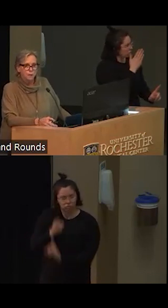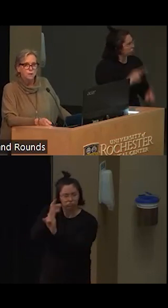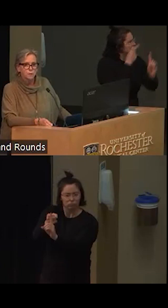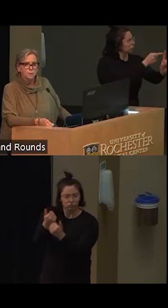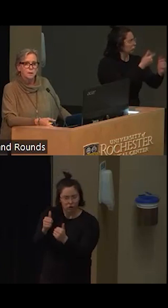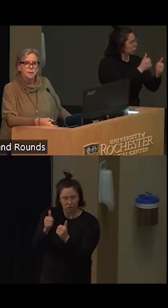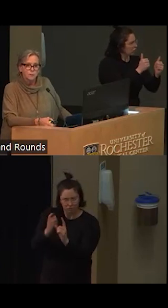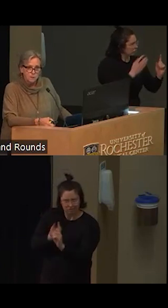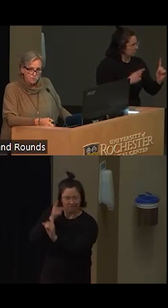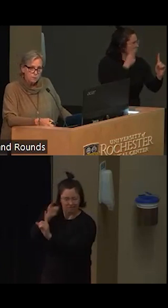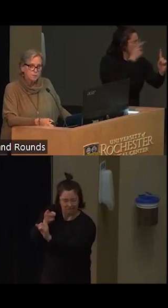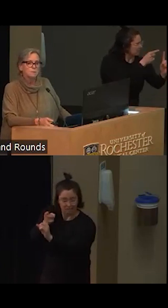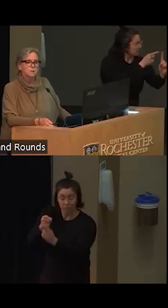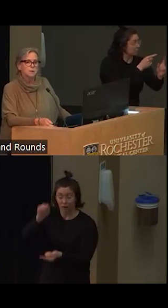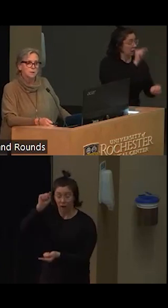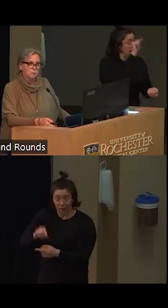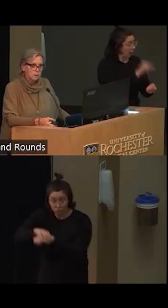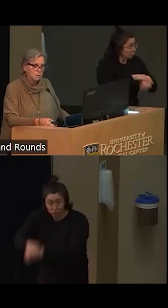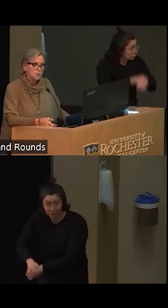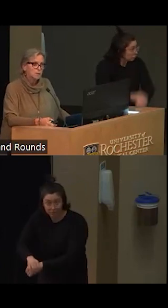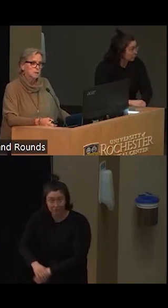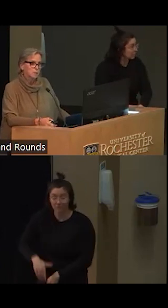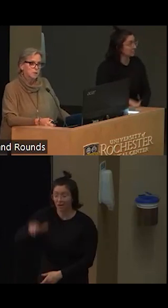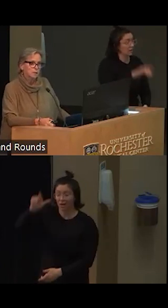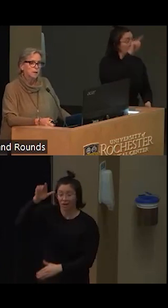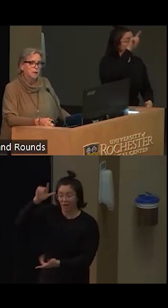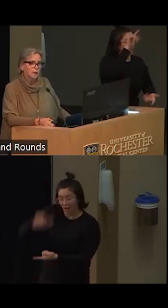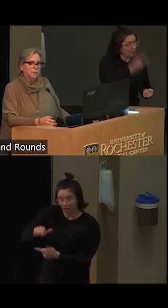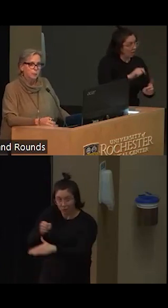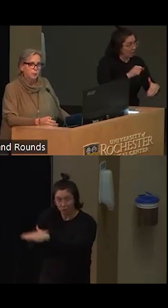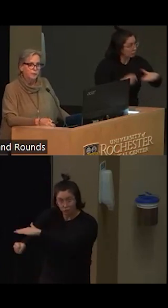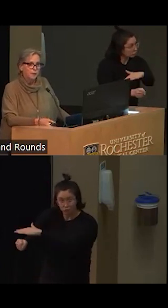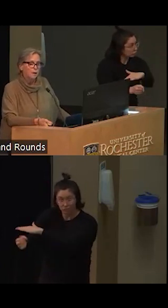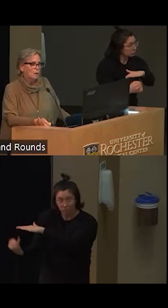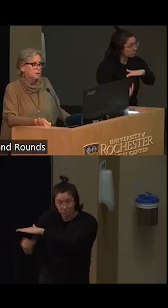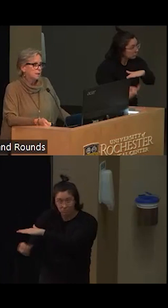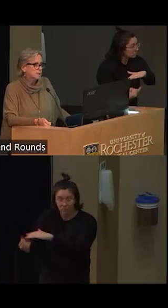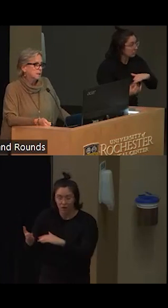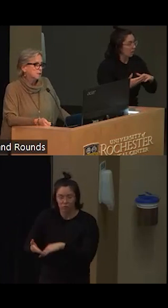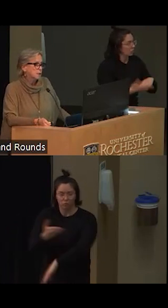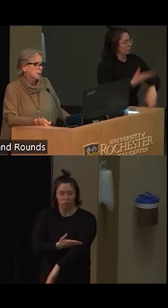working to which is reducing restraints reducing seclusion and improving our de-escalation and